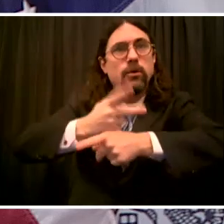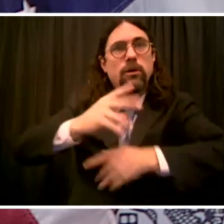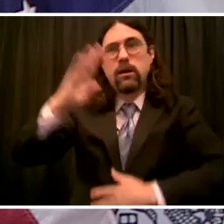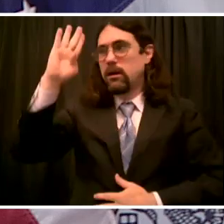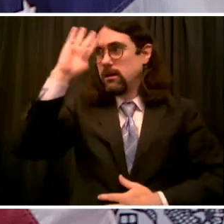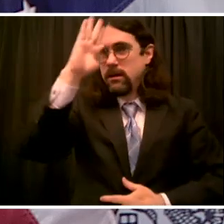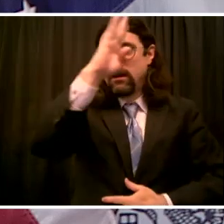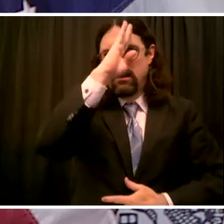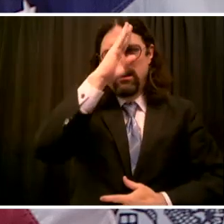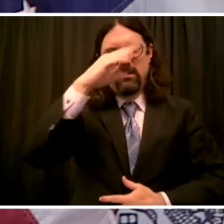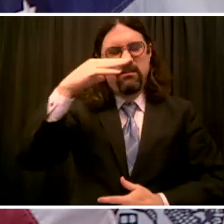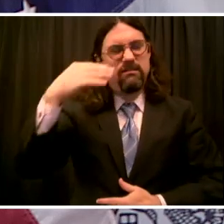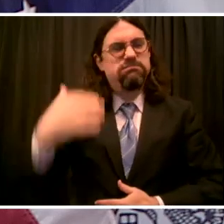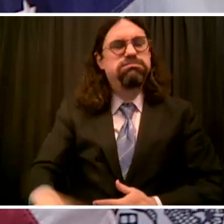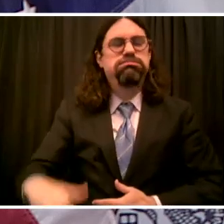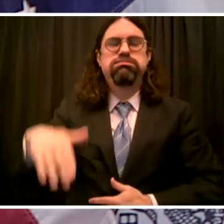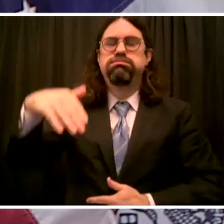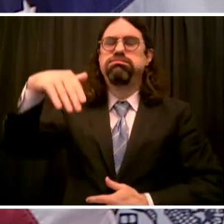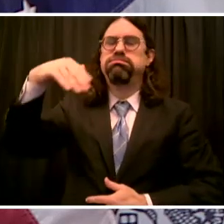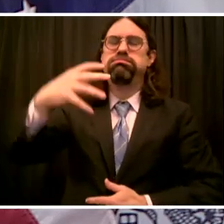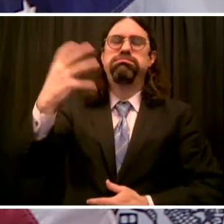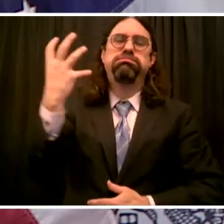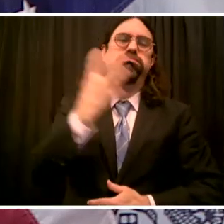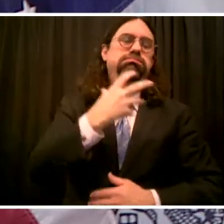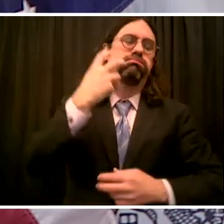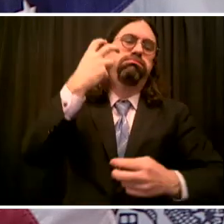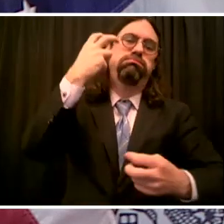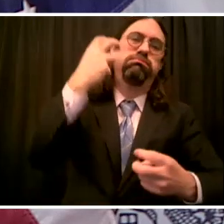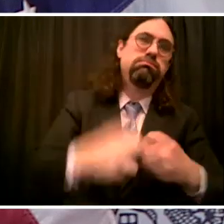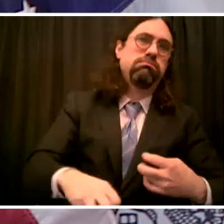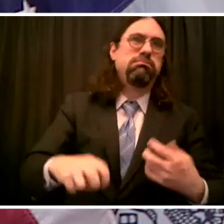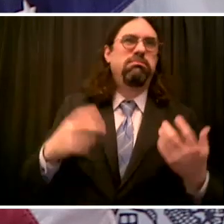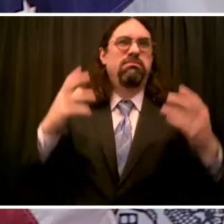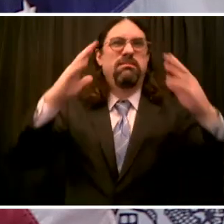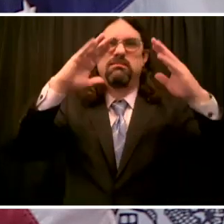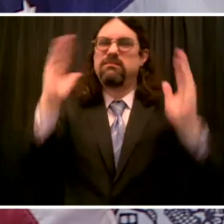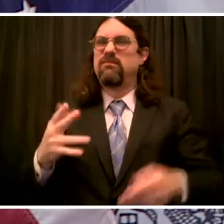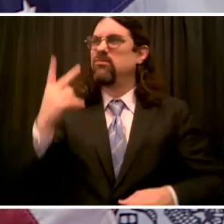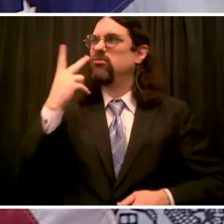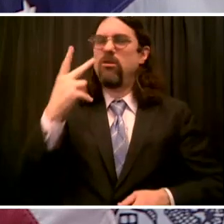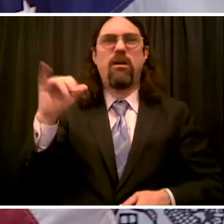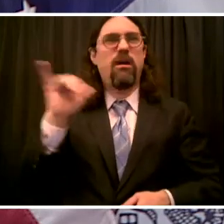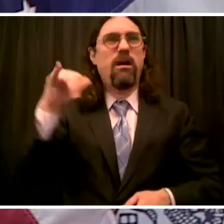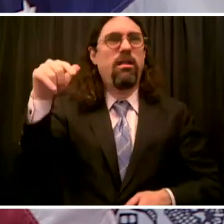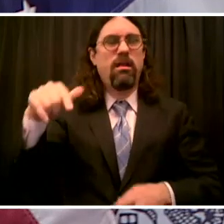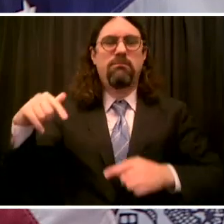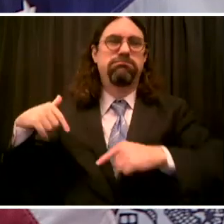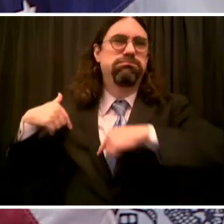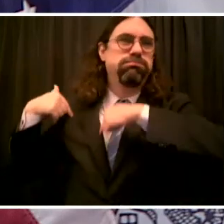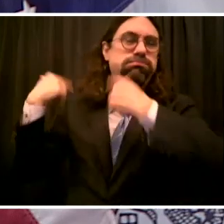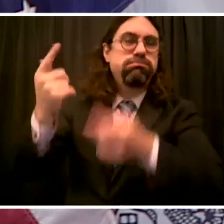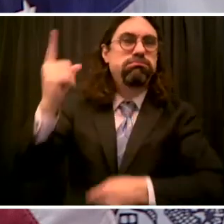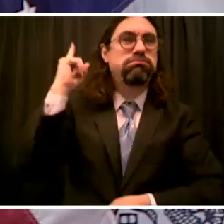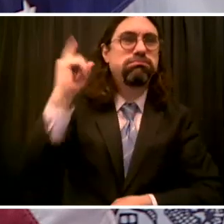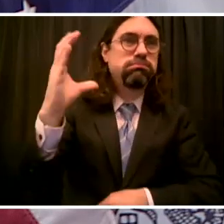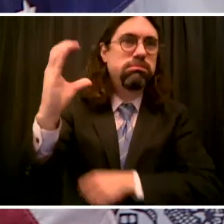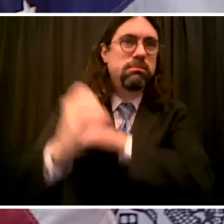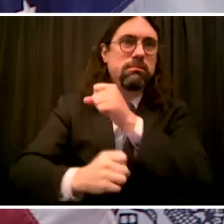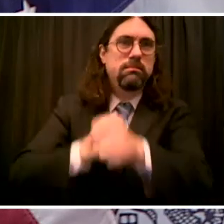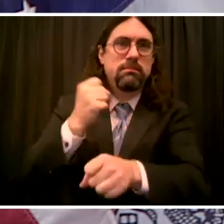TERMS OF HEALTH CARE IN A CENTURY, IN THE CITY, ITHN IS NATION. THE BIGSTGE ECONOMIC CRISIS SINCE THE GREAT